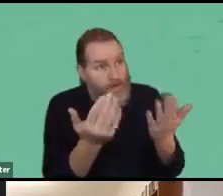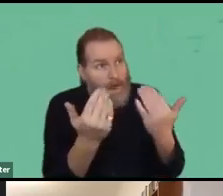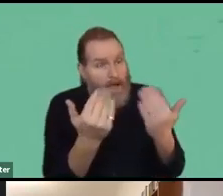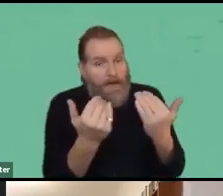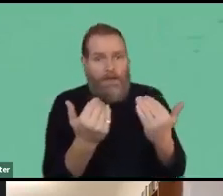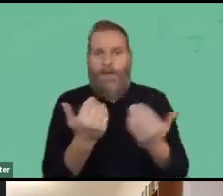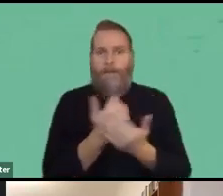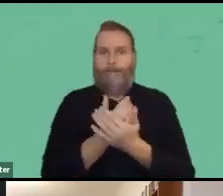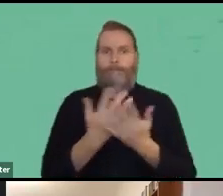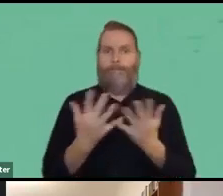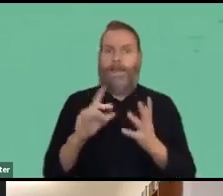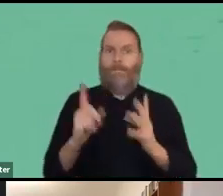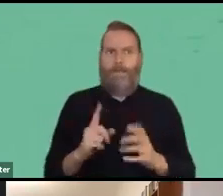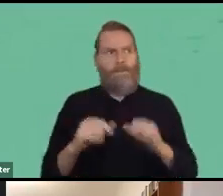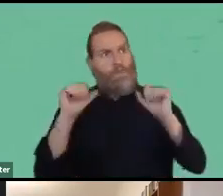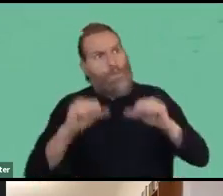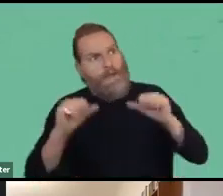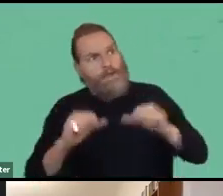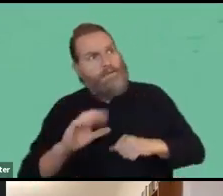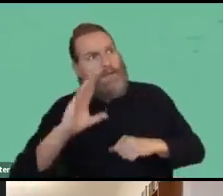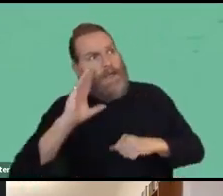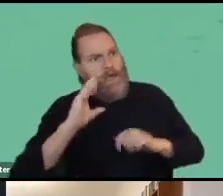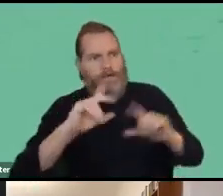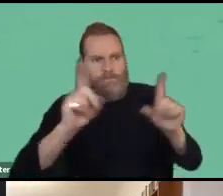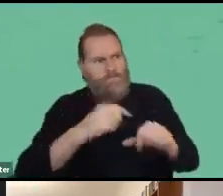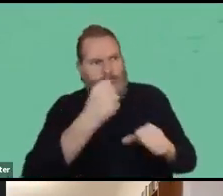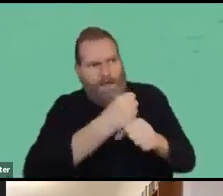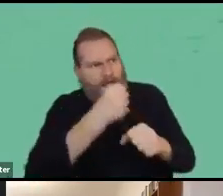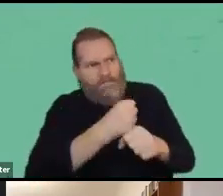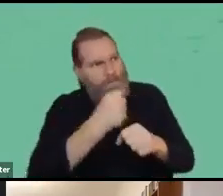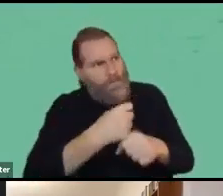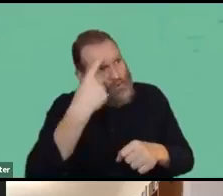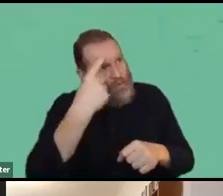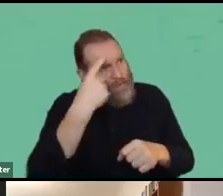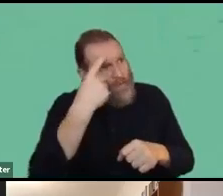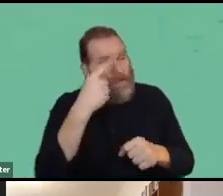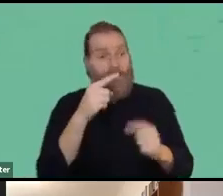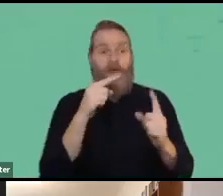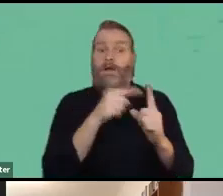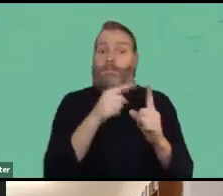waiting to hear more about what the government thinks, and she just stonewalled, so that sets